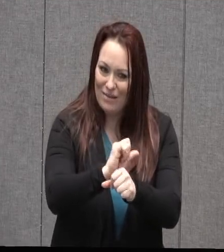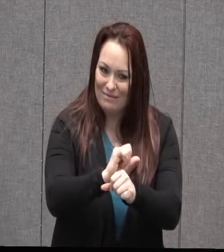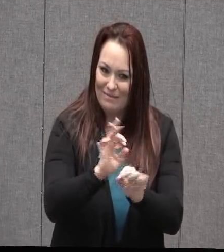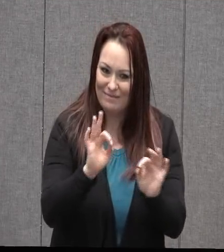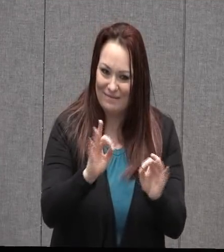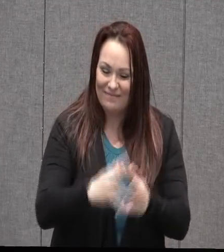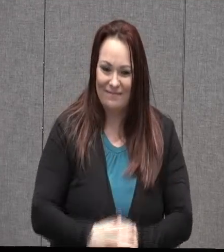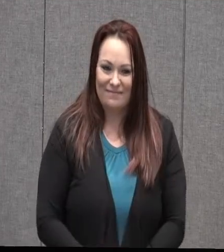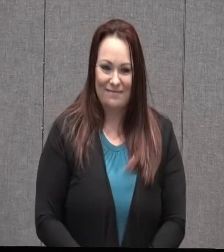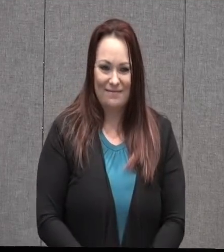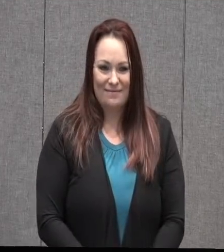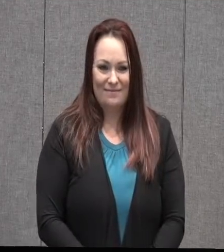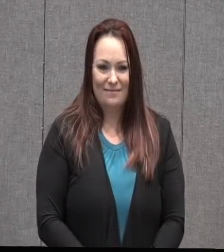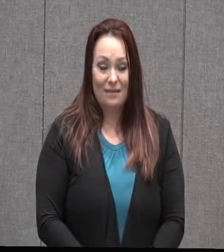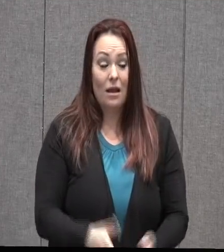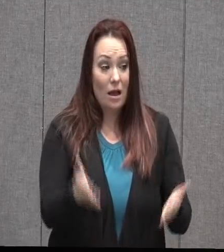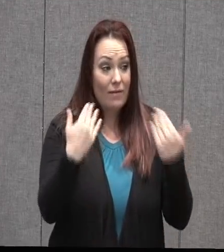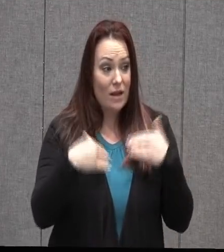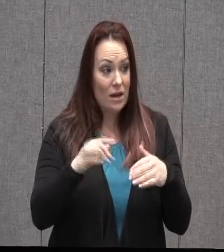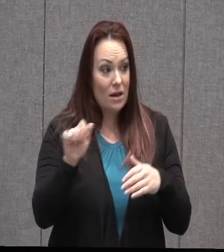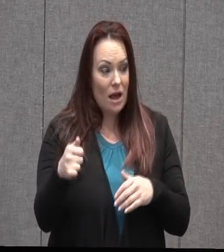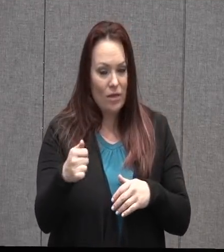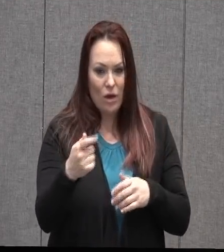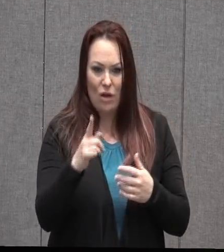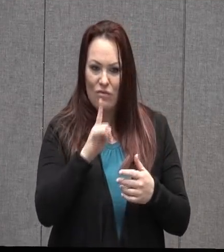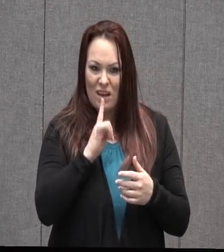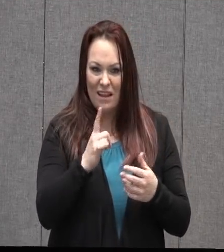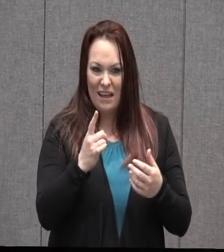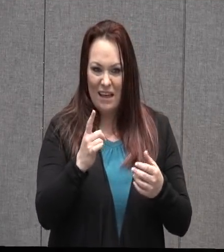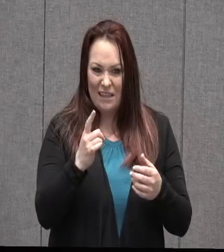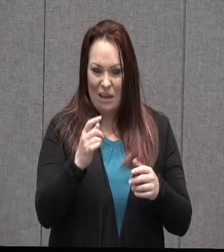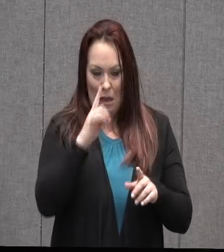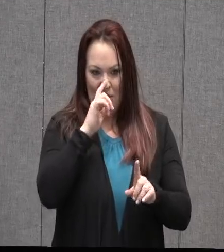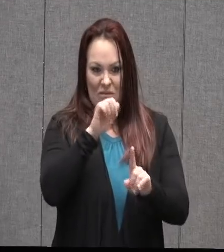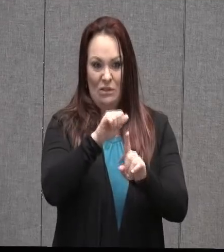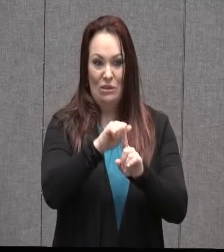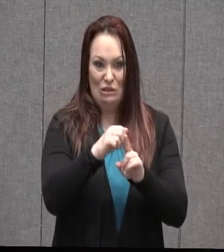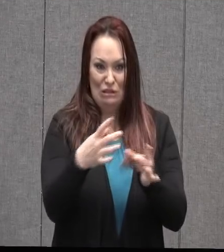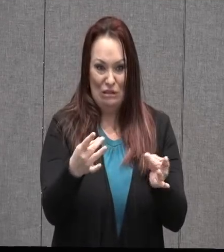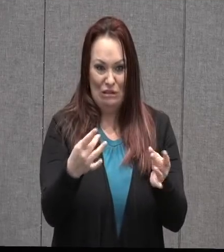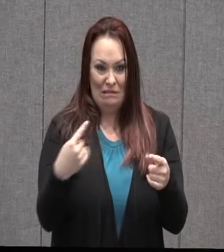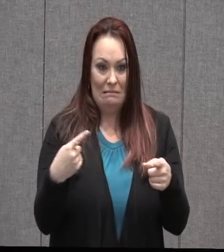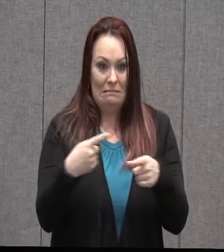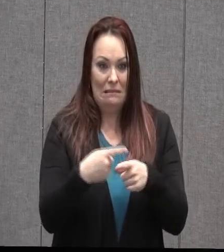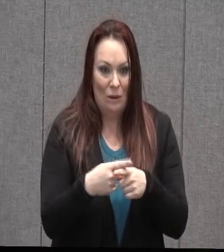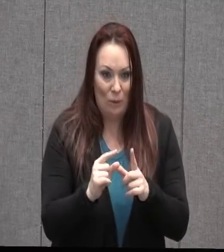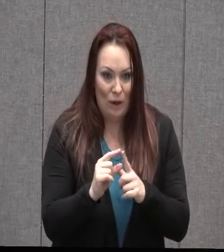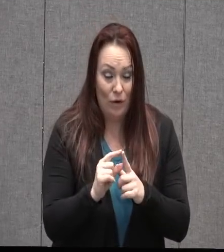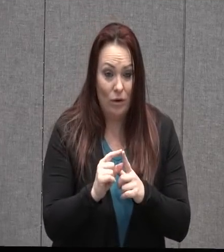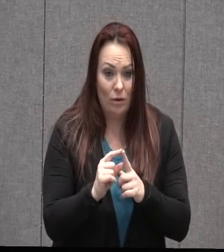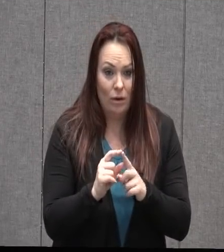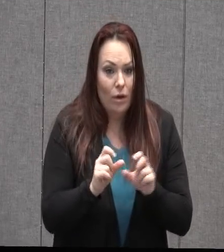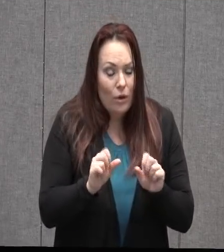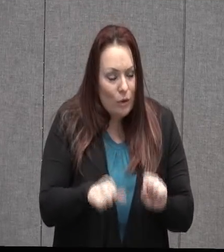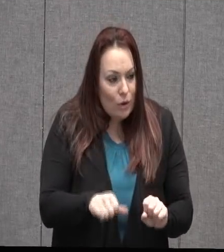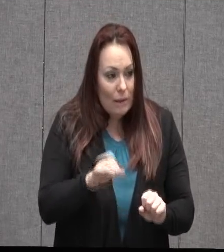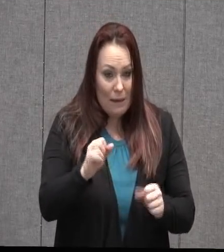Okay, oh I've got another tricky one here 'cause I see a couple places where it looks like there could be a blend.